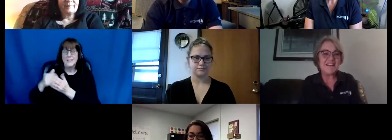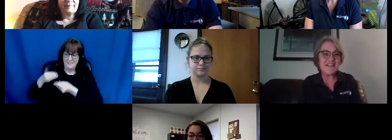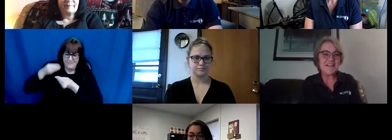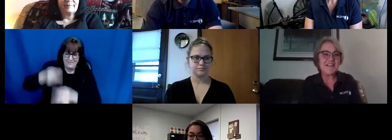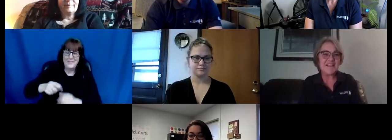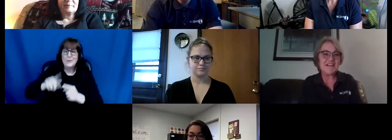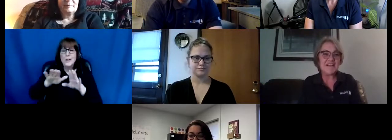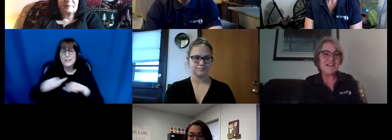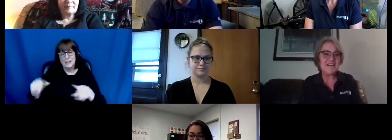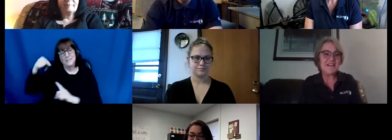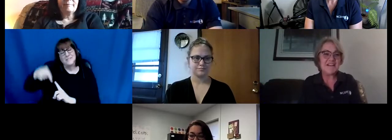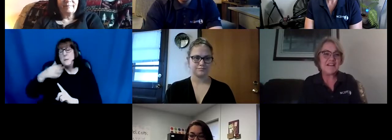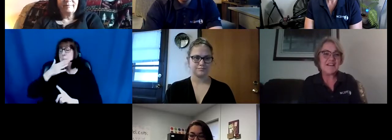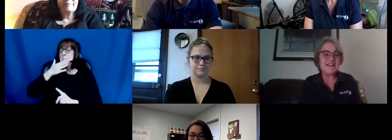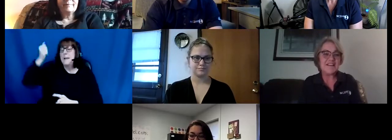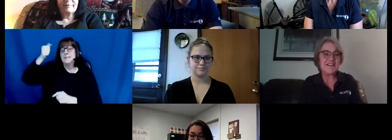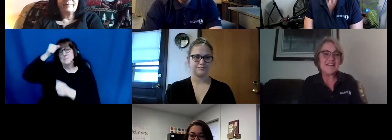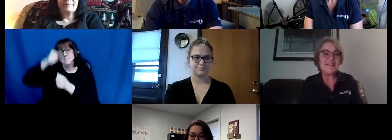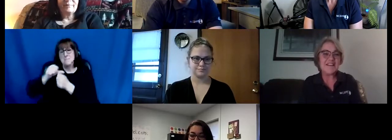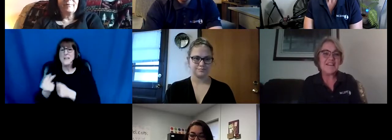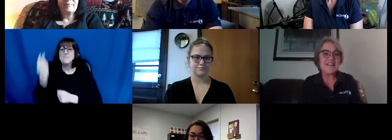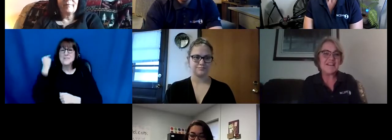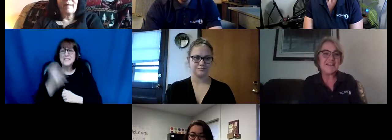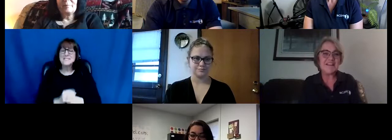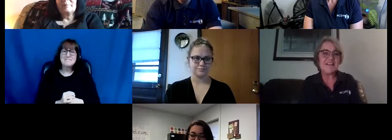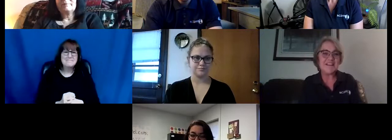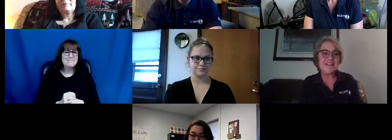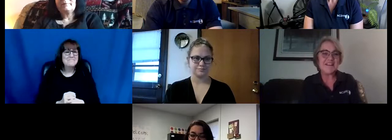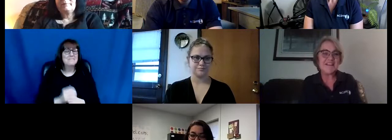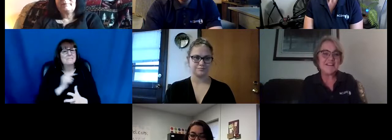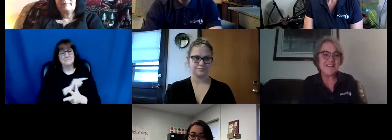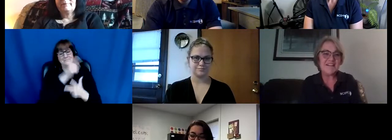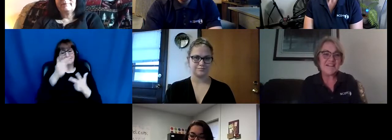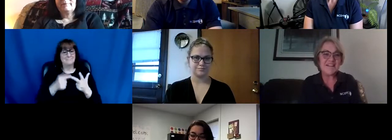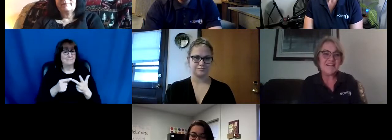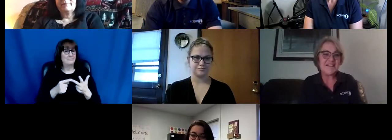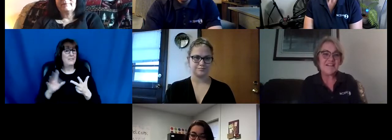the best memories for them. so we're going to move across the state over to Lincoln